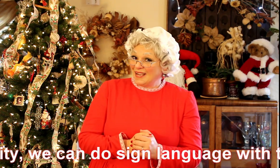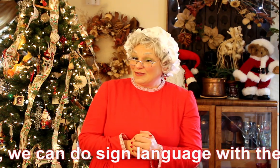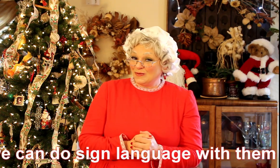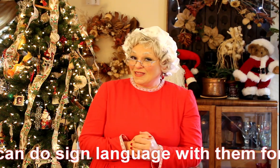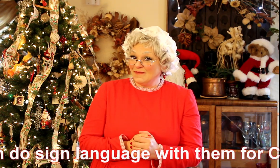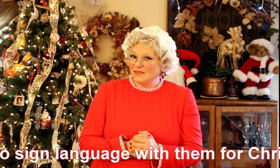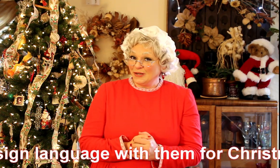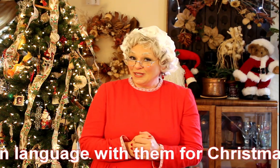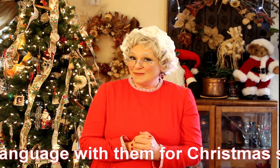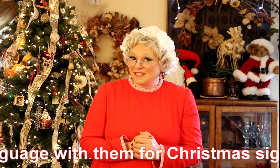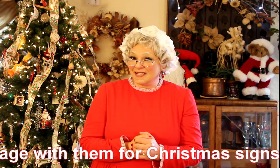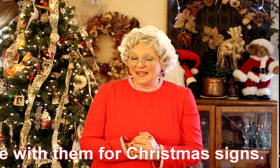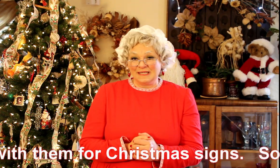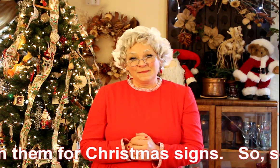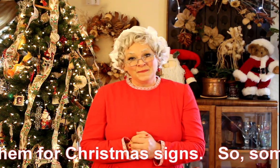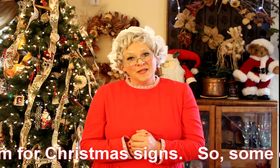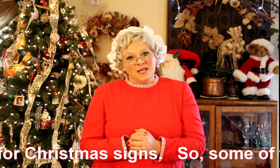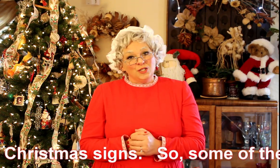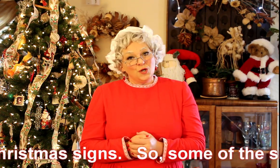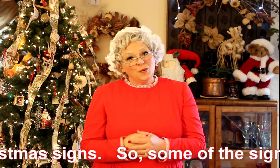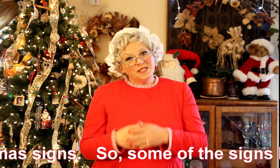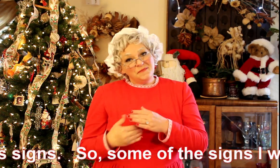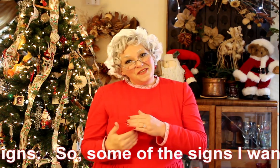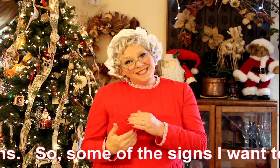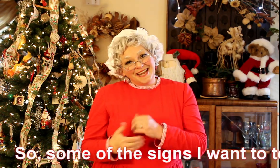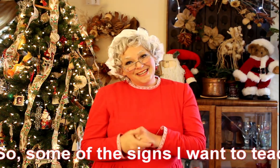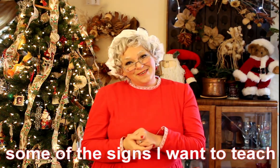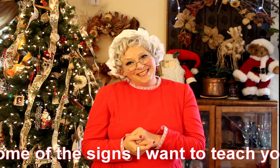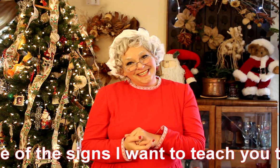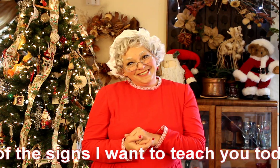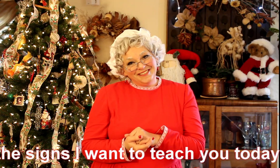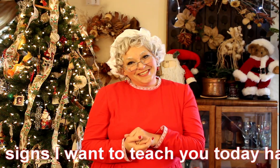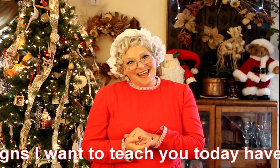language with them for Christmas signs. So some of the signs I want to teach you today